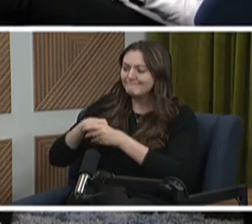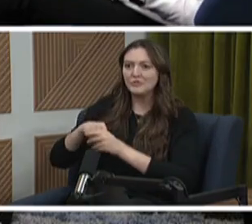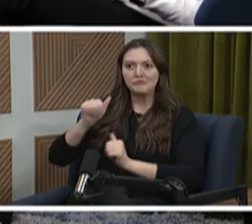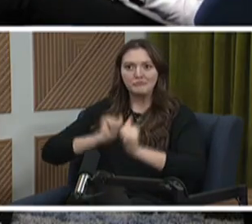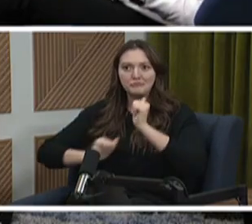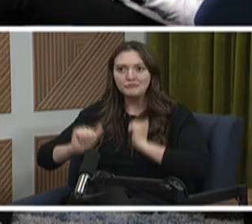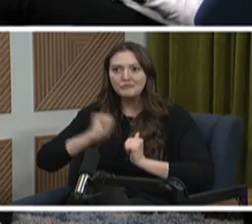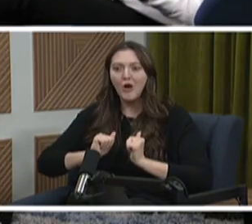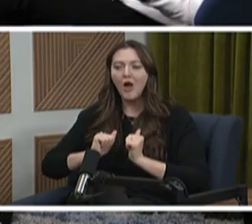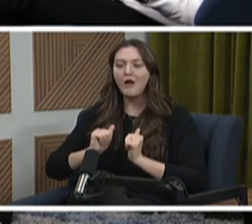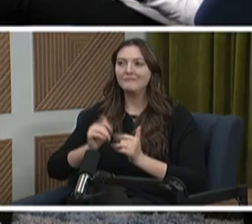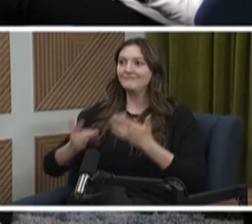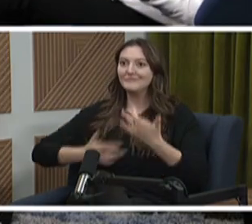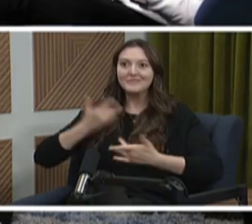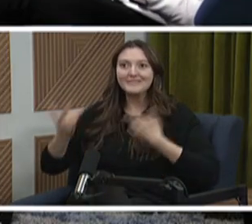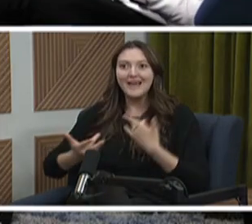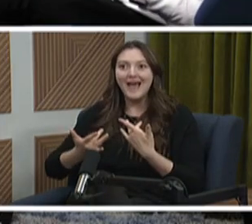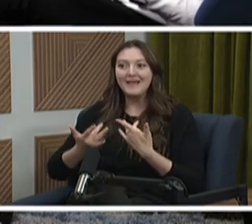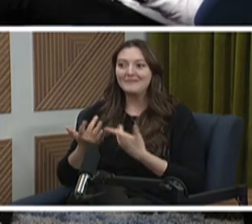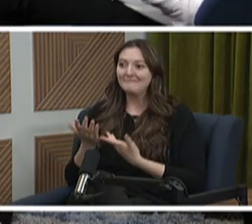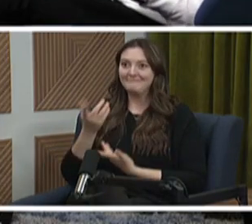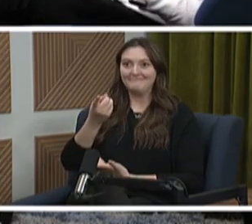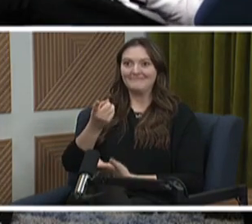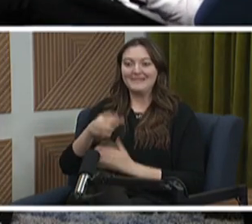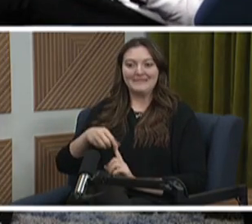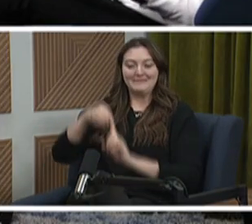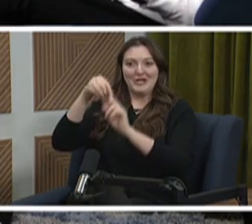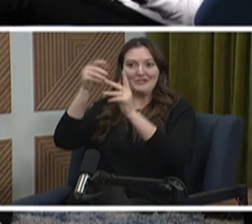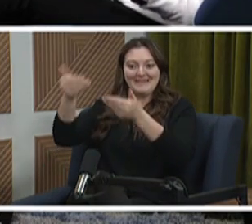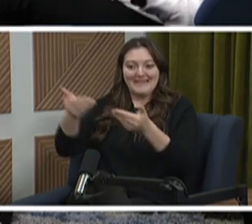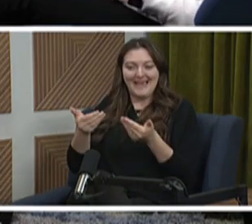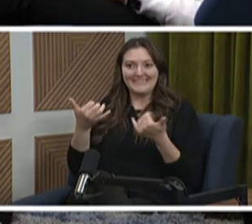And so we are very excited to be joined by a very special guest today.